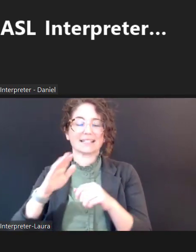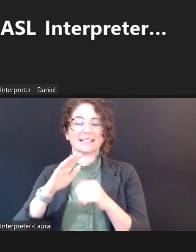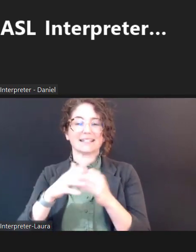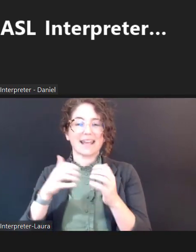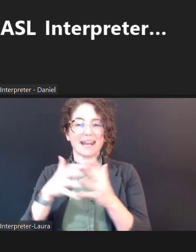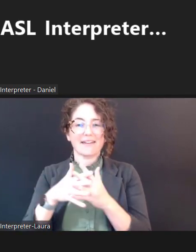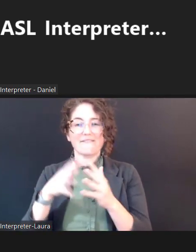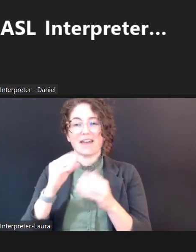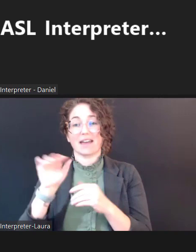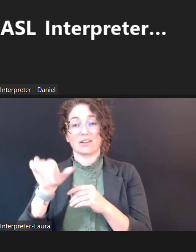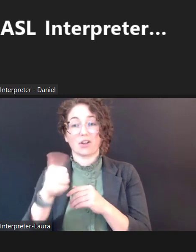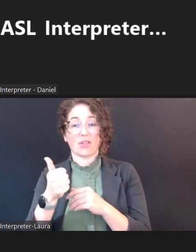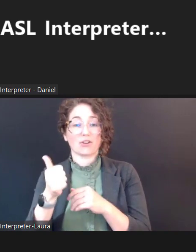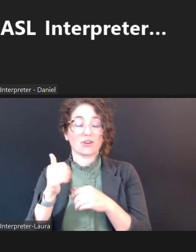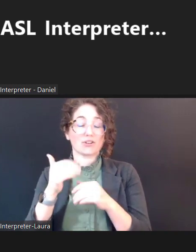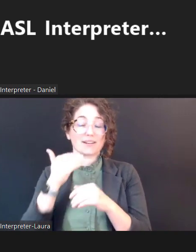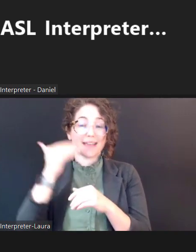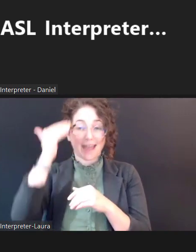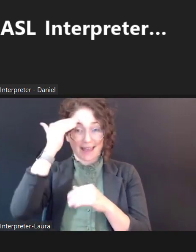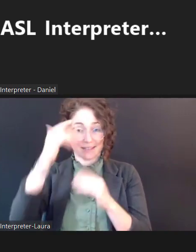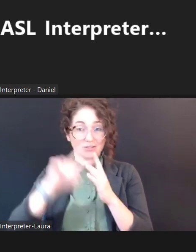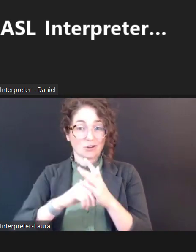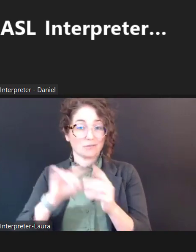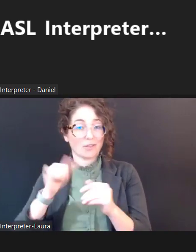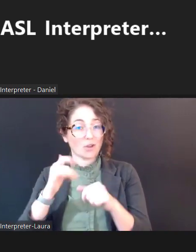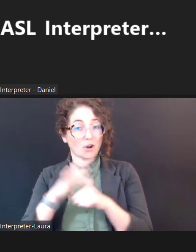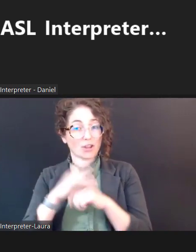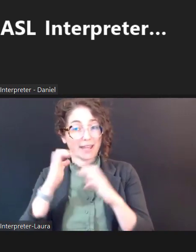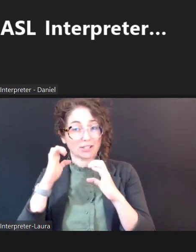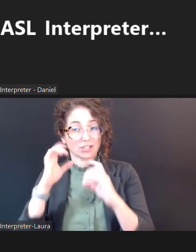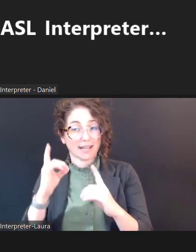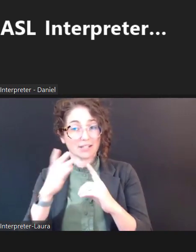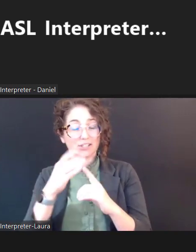care education programs over the 20 years that William mentioned.